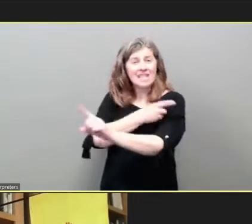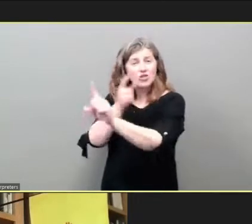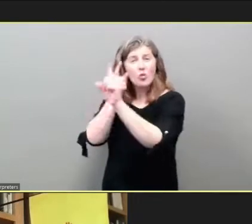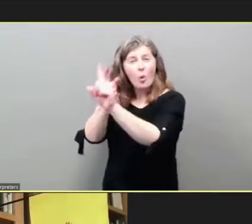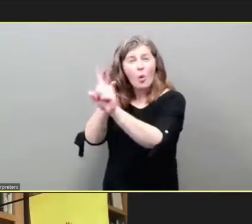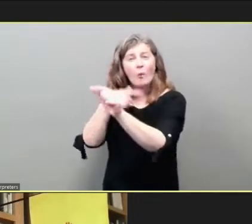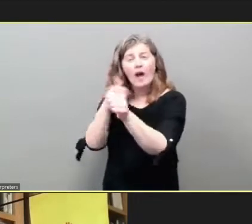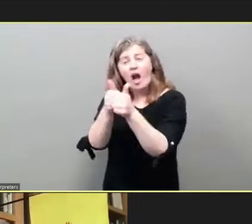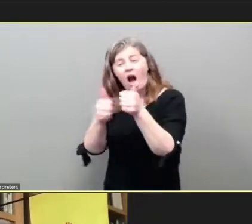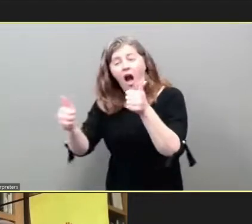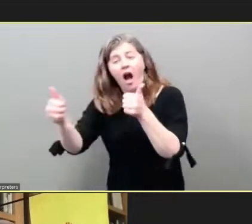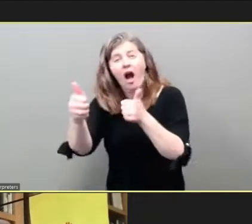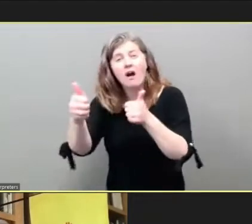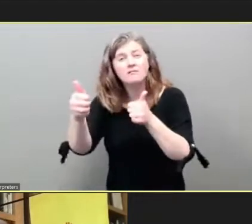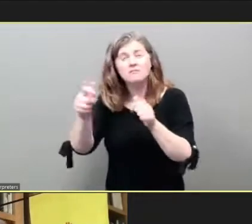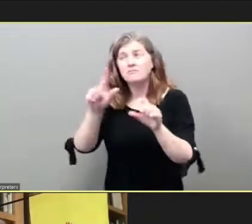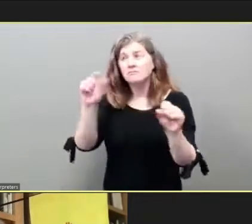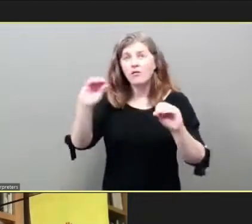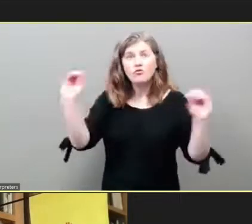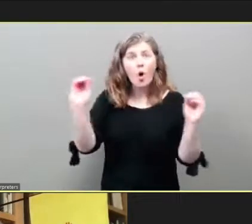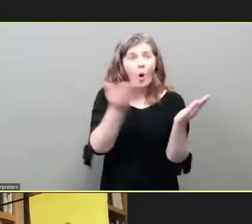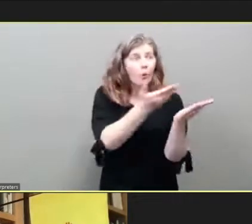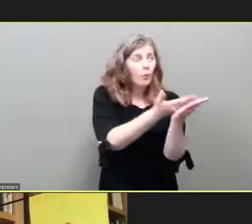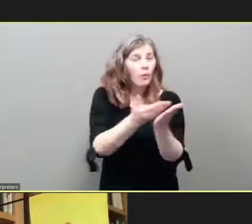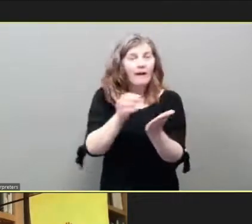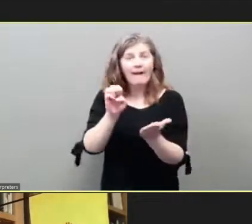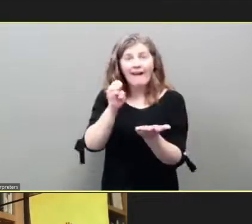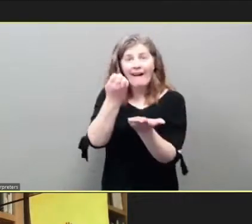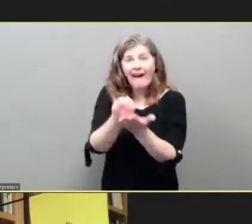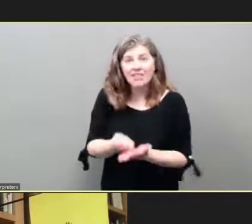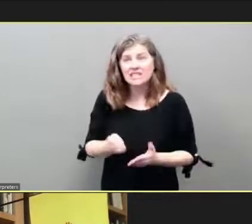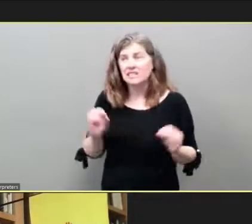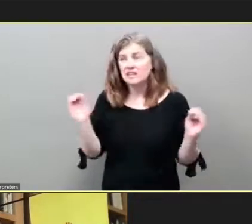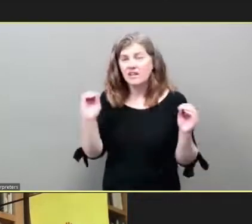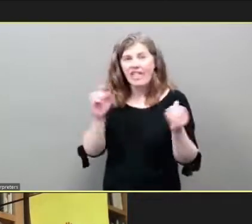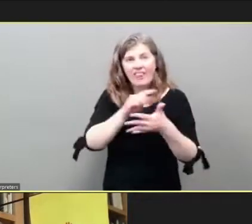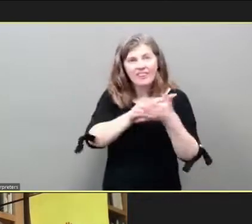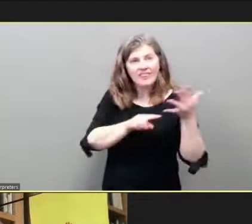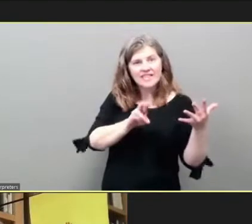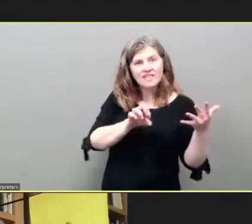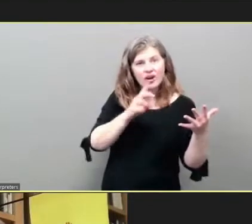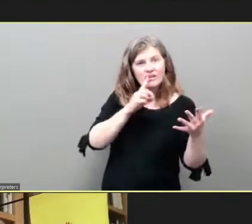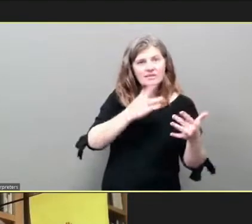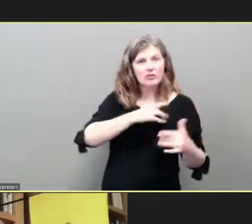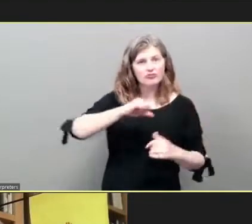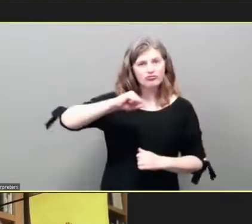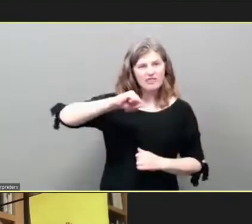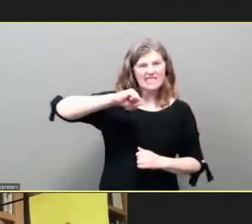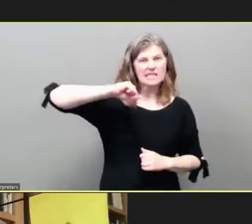evidence that any of the art of these variants are resistant to Pfizer